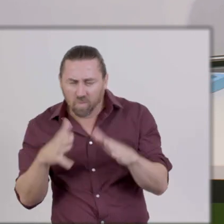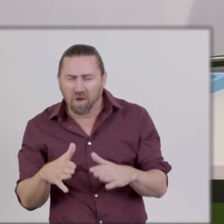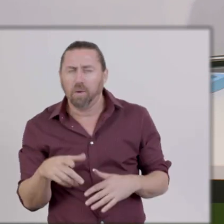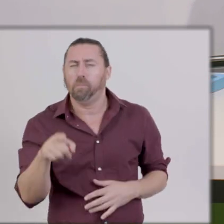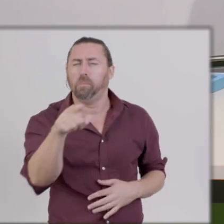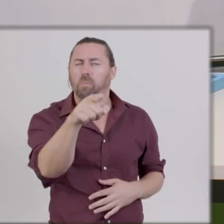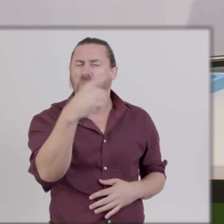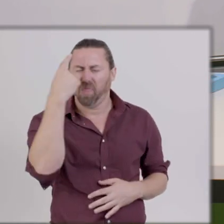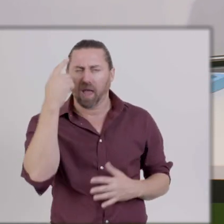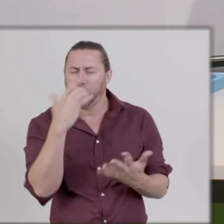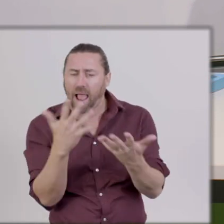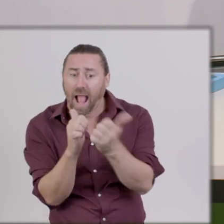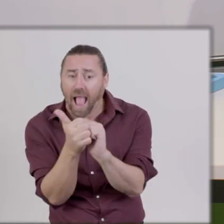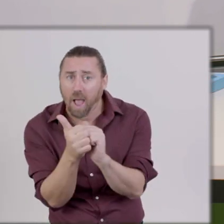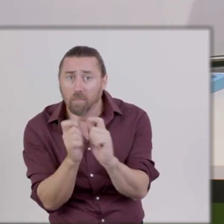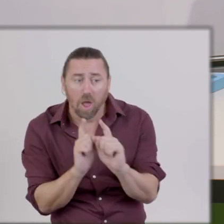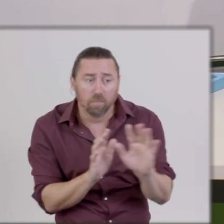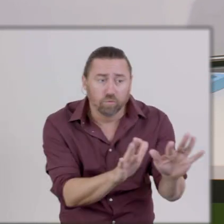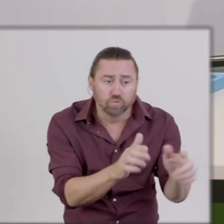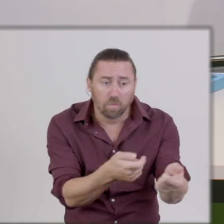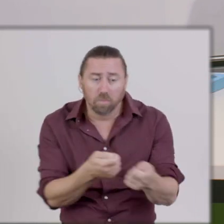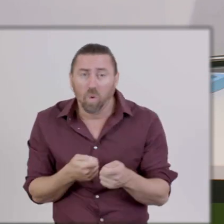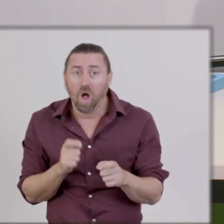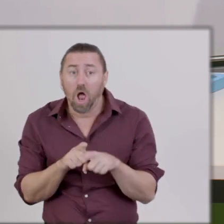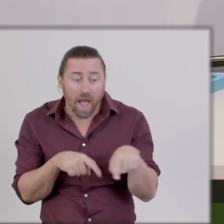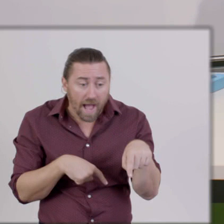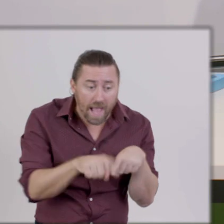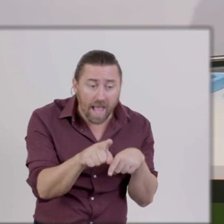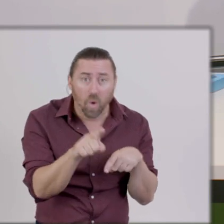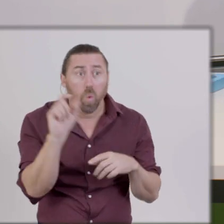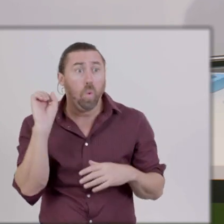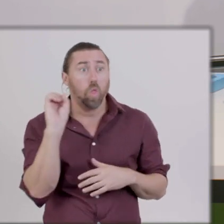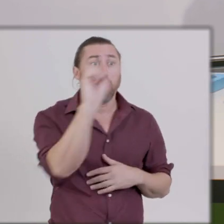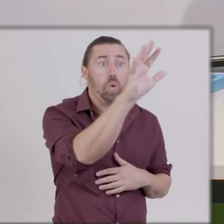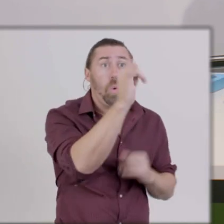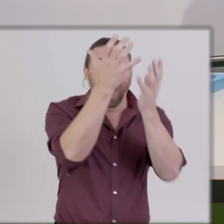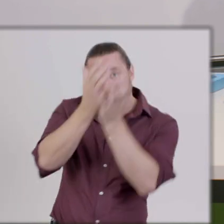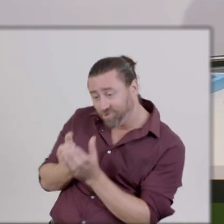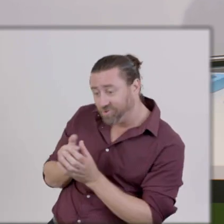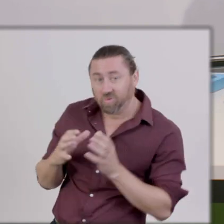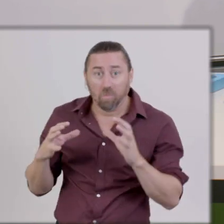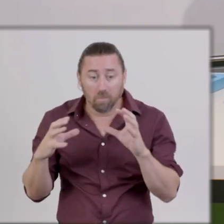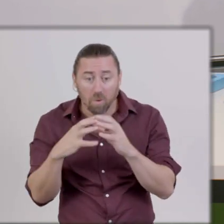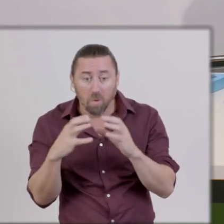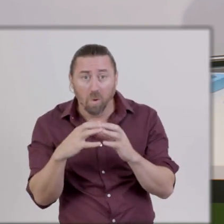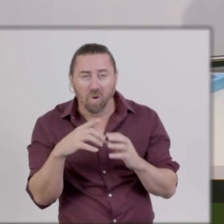Is there a game that you play that has pushes and pulls? Maybe one where you kick or throw or catch a ball.